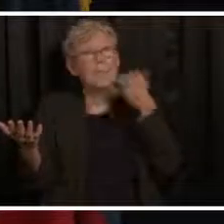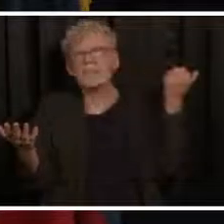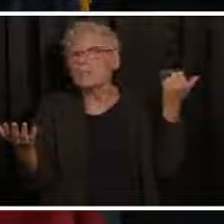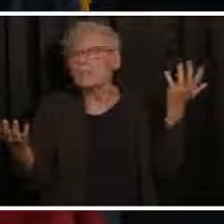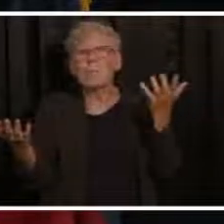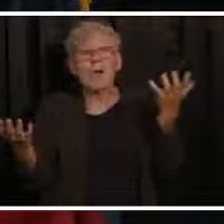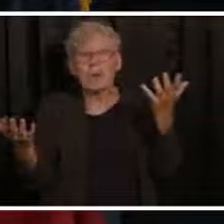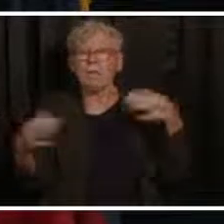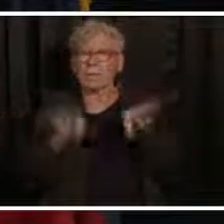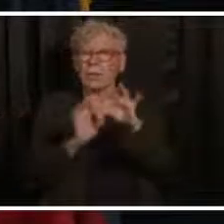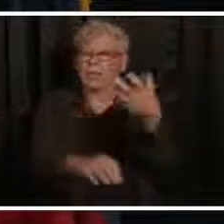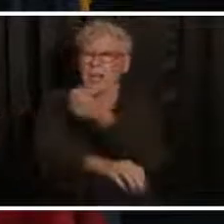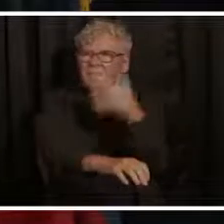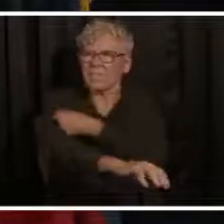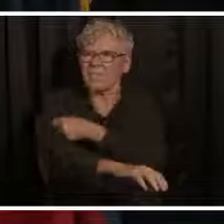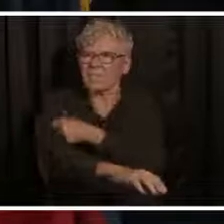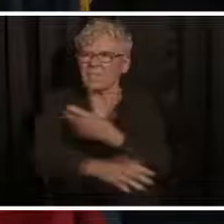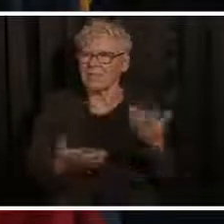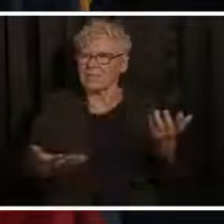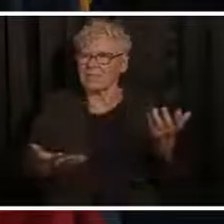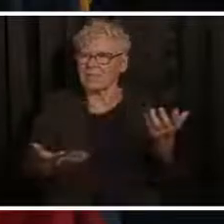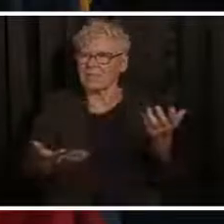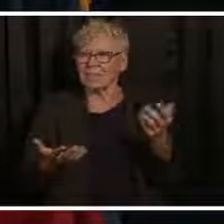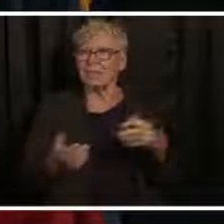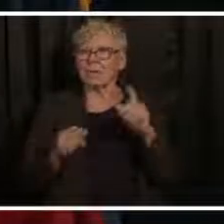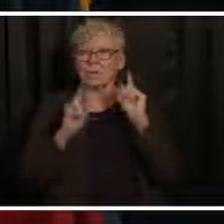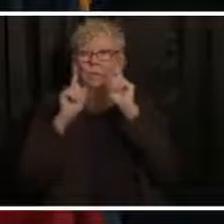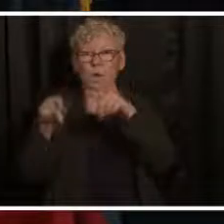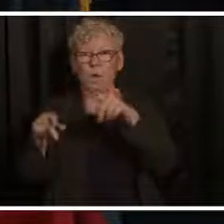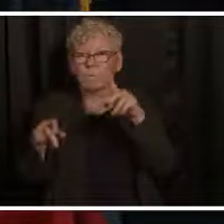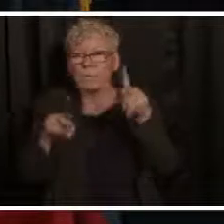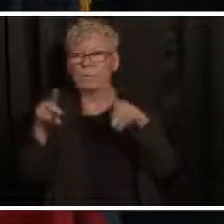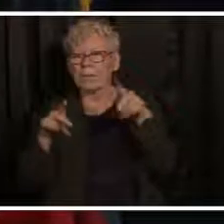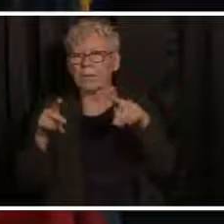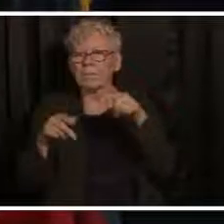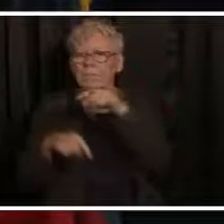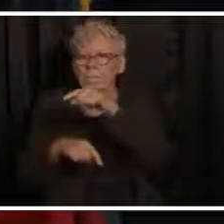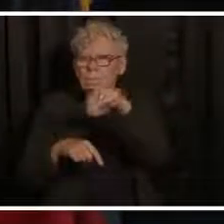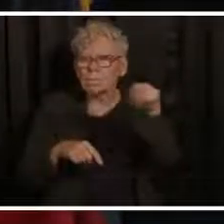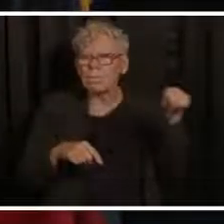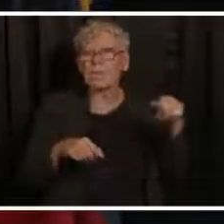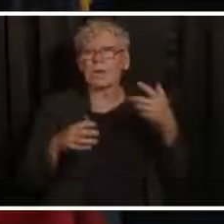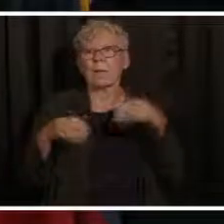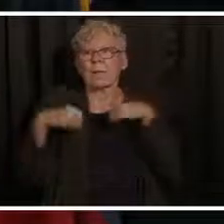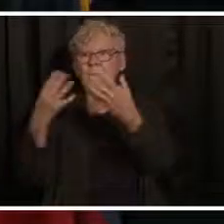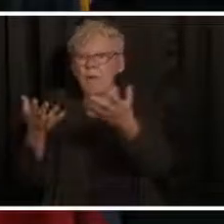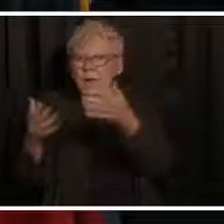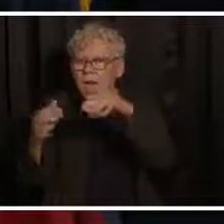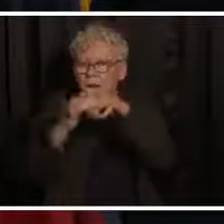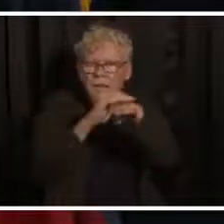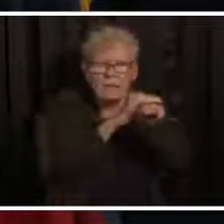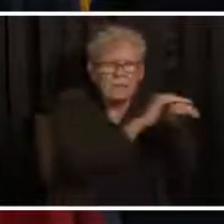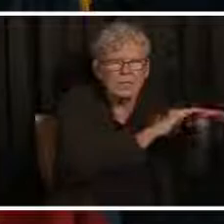people where they are and we're offering as much convenient access and information as possible. Our goal is to remove